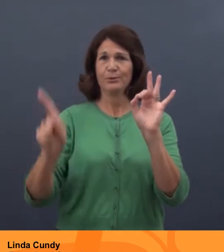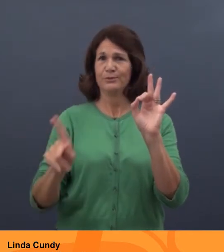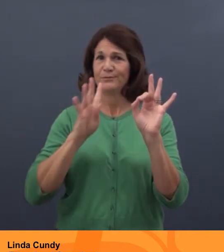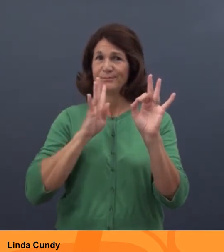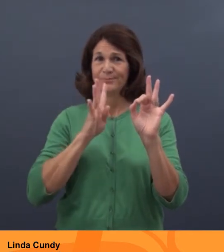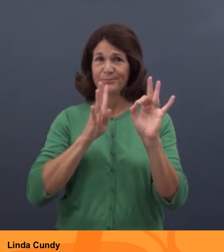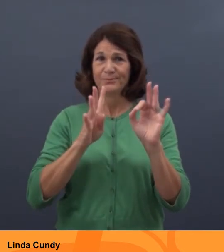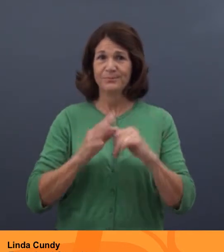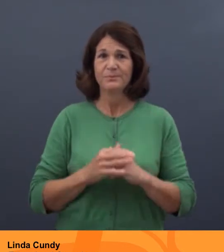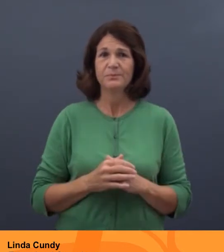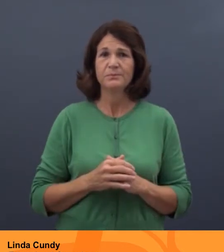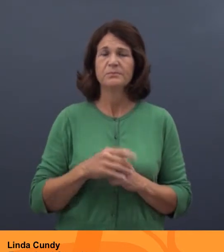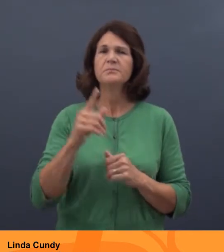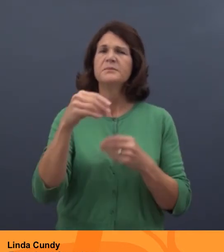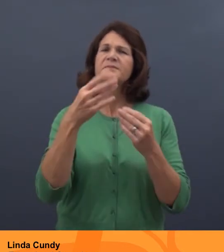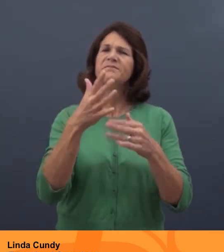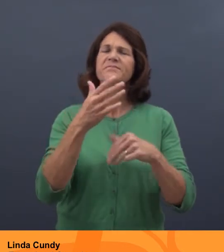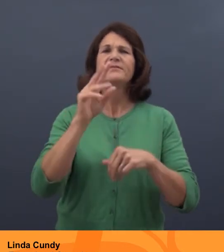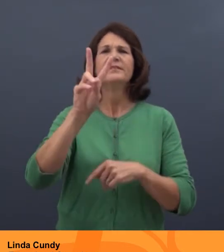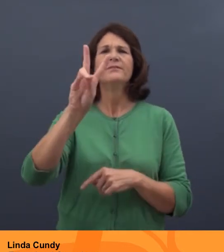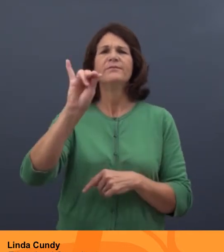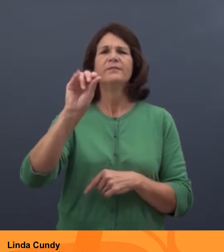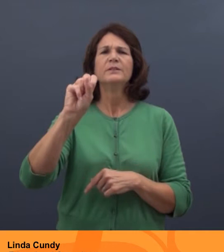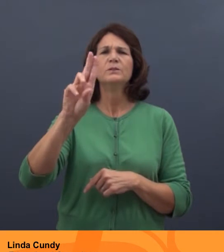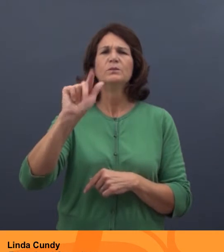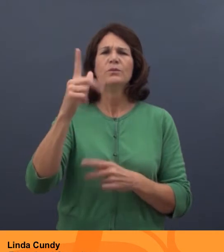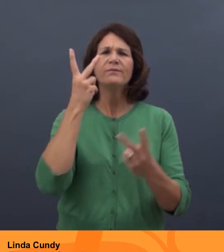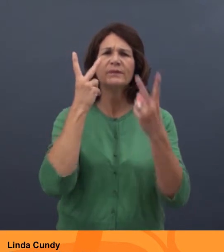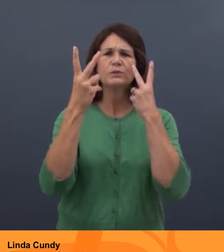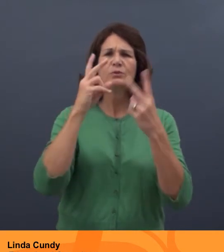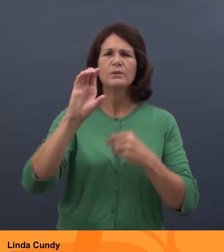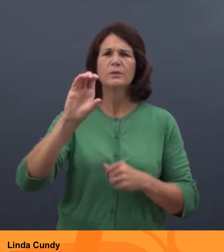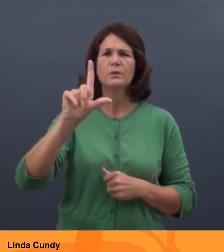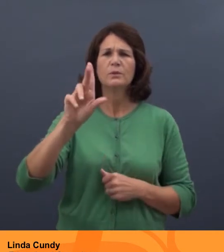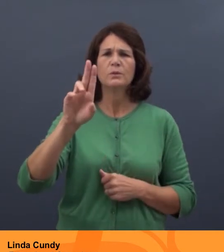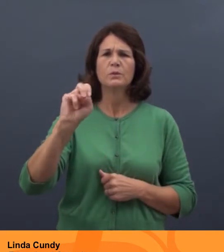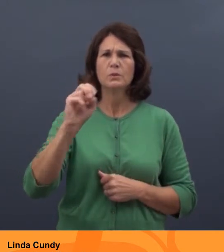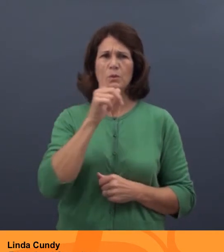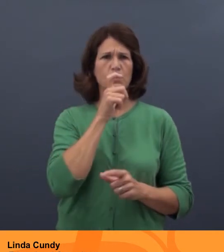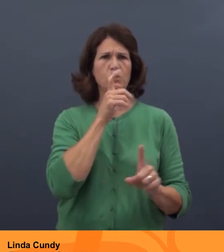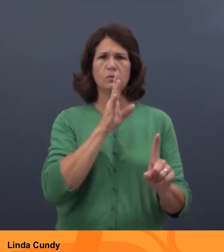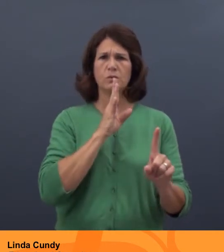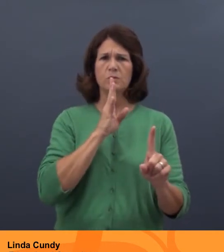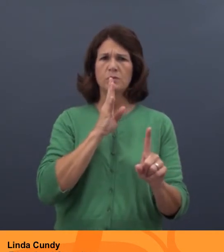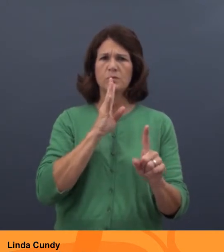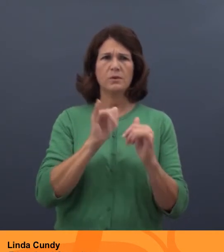at a time. Provide a visual clue to help the student know who is talking